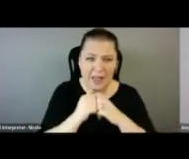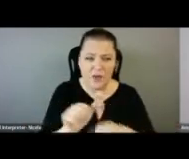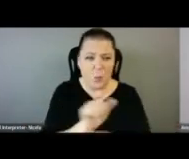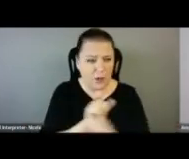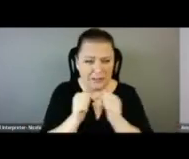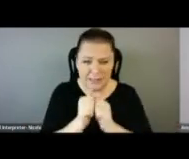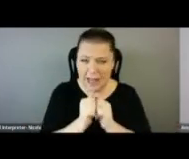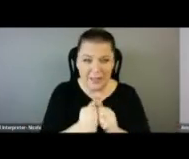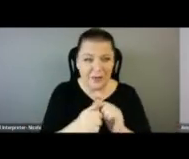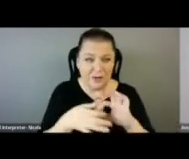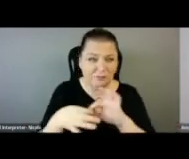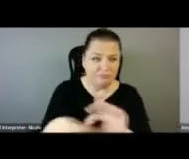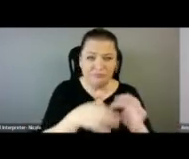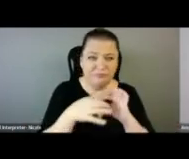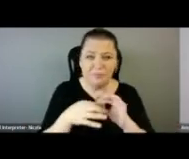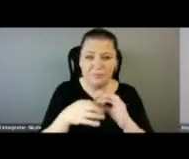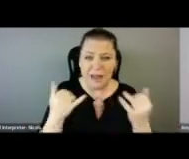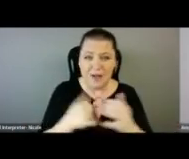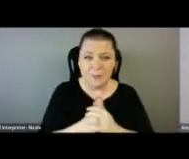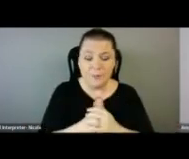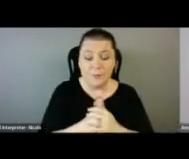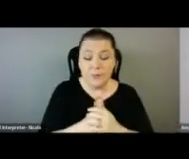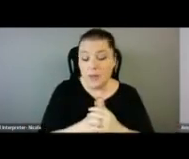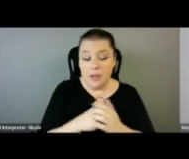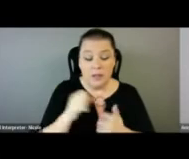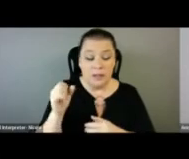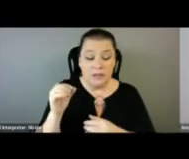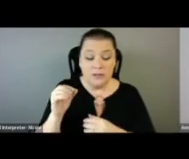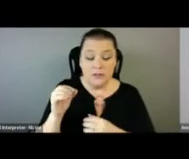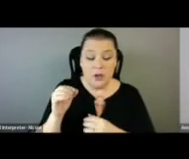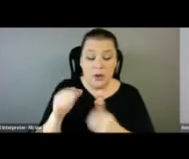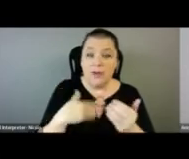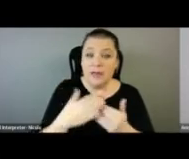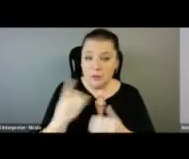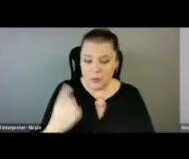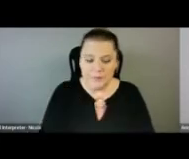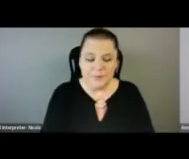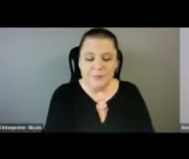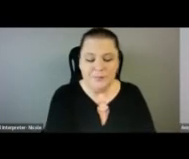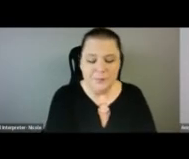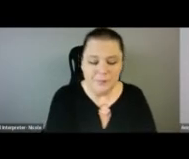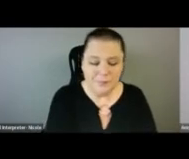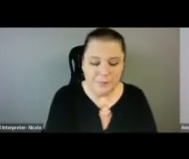unfolding. So next slide. So